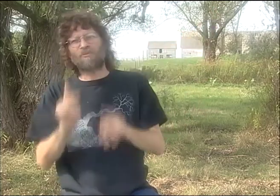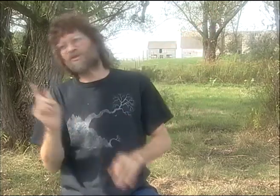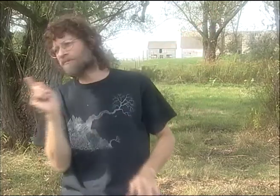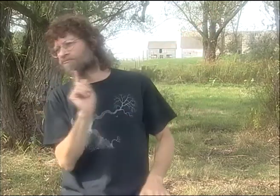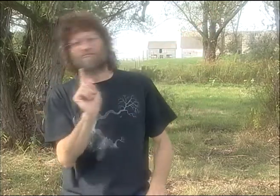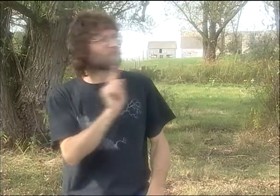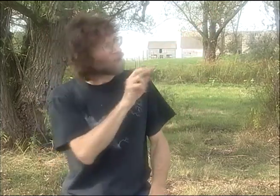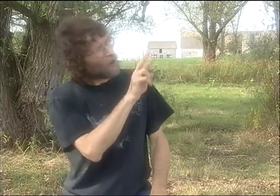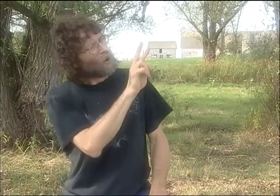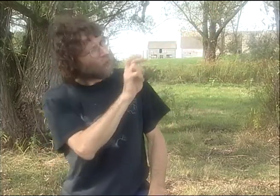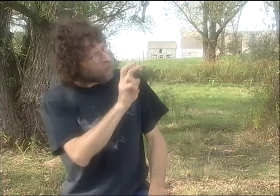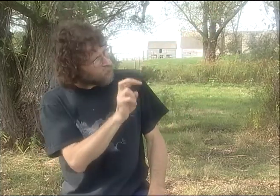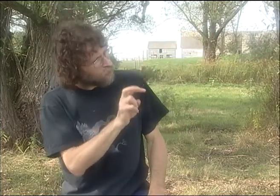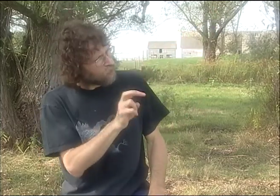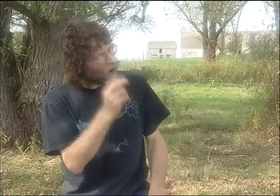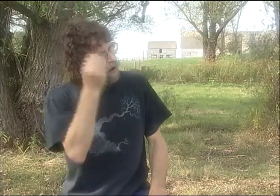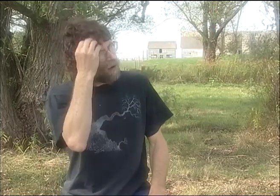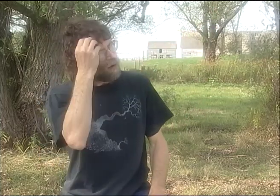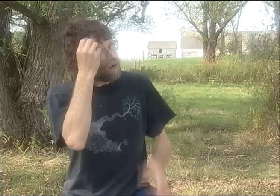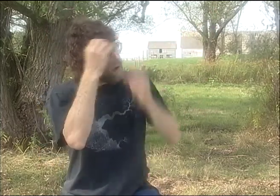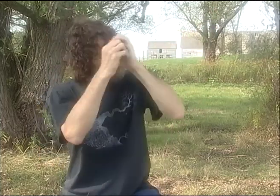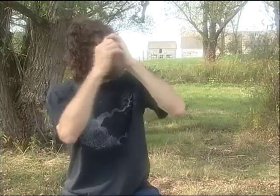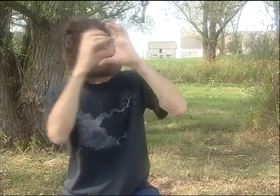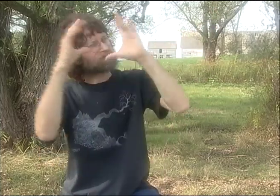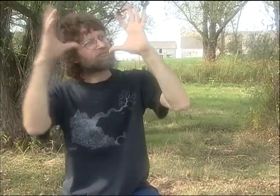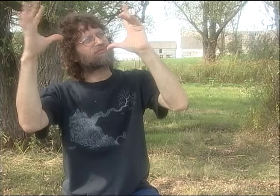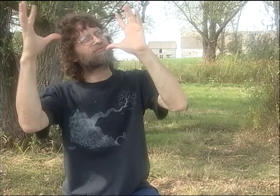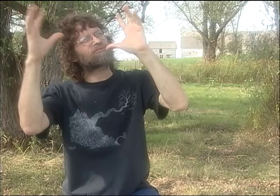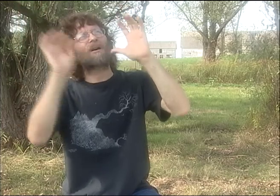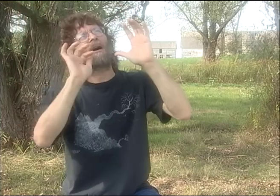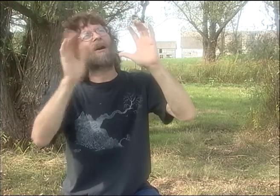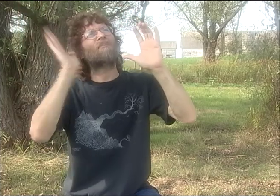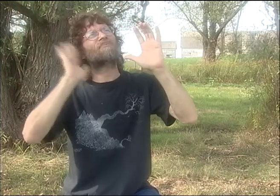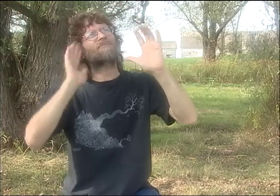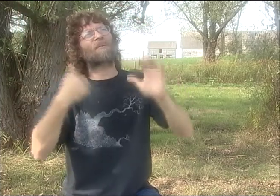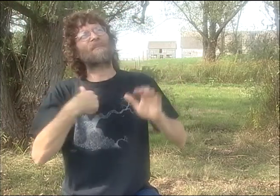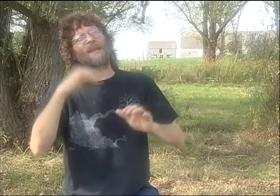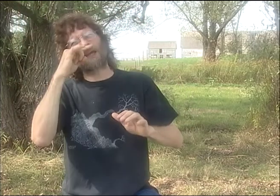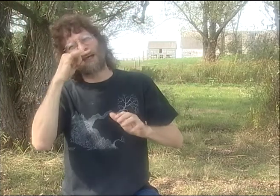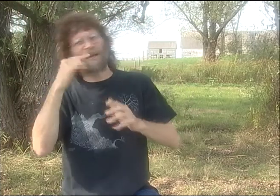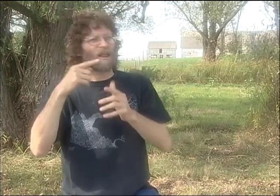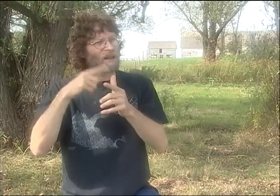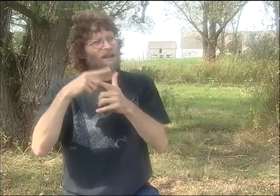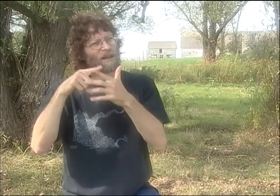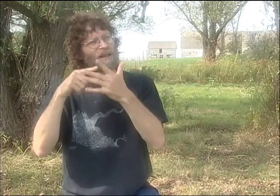ARTISTS CREATE THESE BEAUTIFUL CANVASES THAT THEY PUT ON A WALL, AND THEN A PERSON MIGHT WANDER INTO THE MUSEUM AND LOOK AT IT,